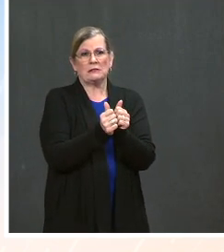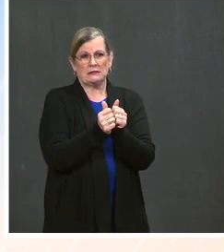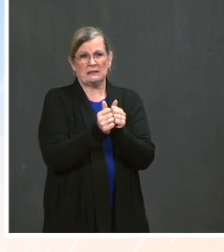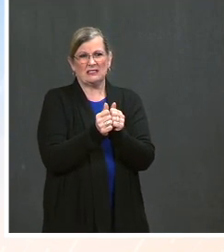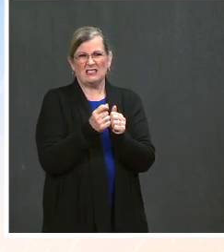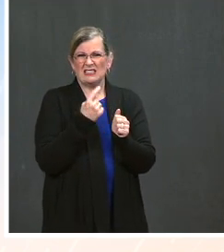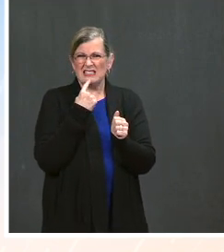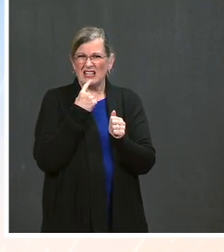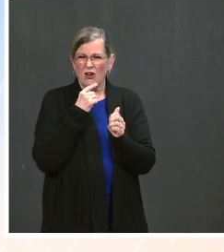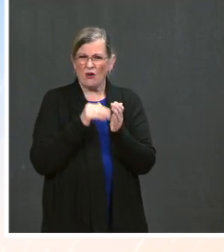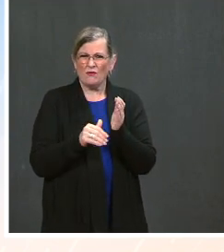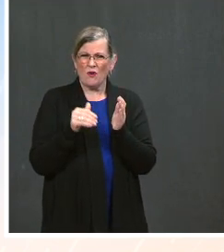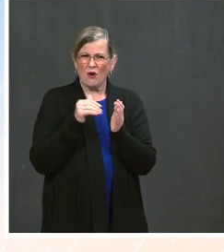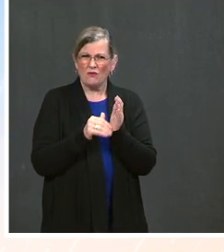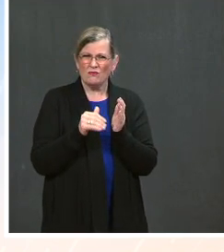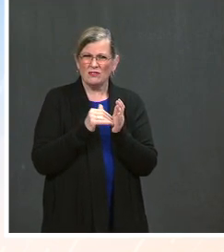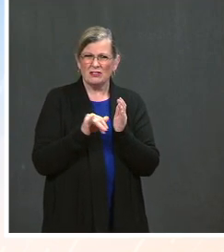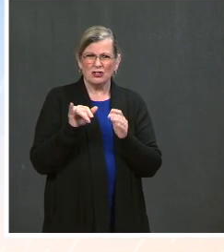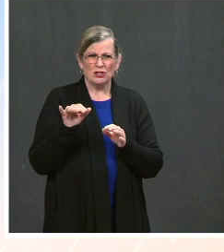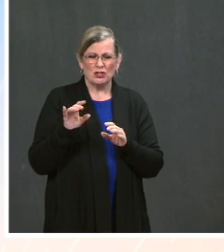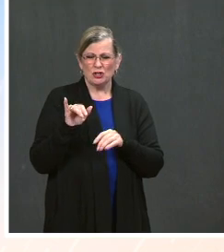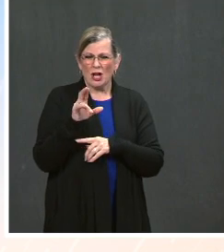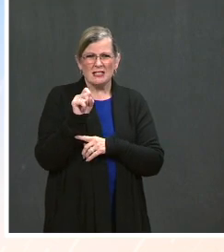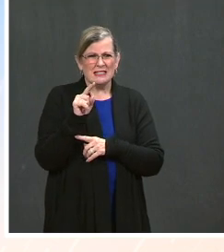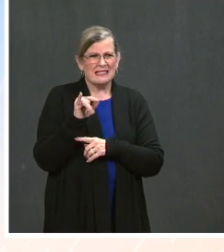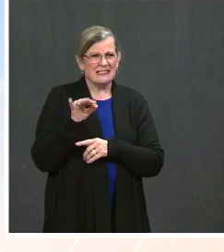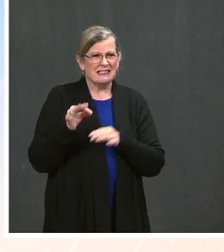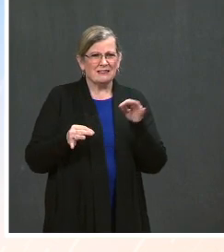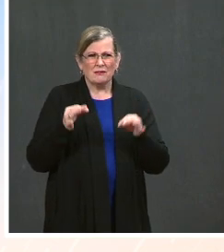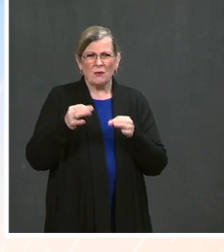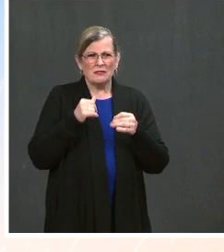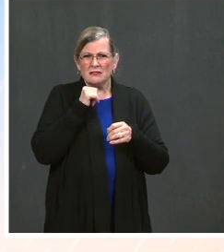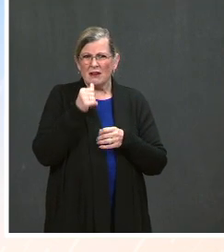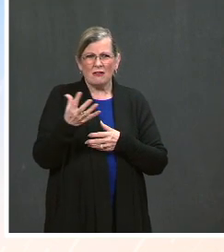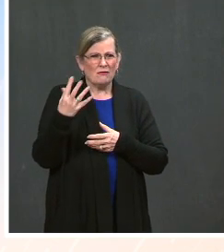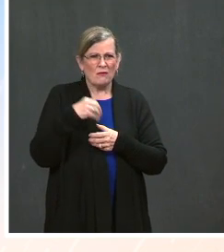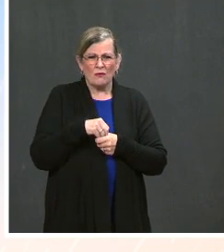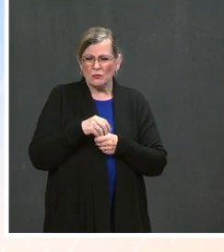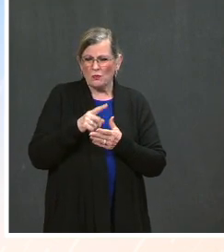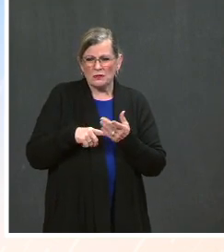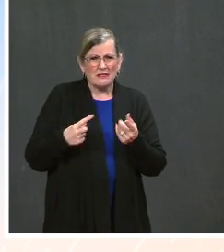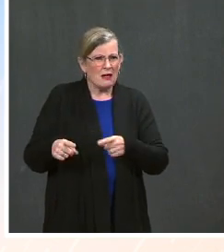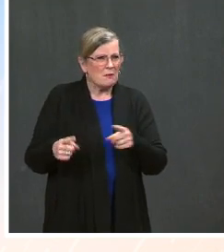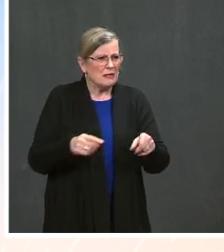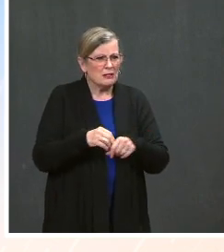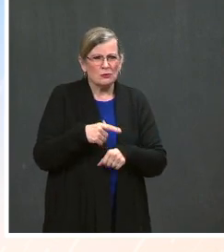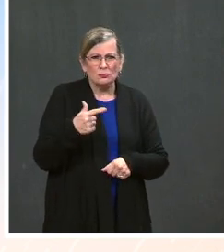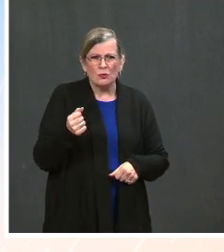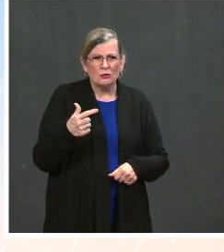needed to get involved in what was going on in Georgia. The President, last week, said that the Justice Department was looking into its options,